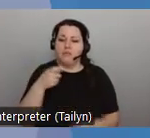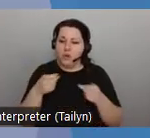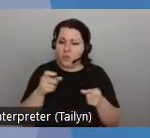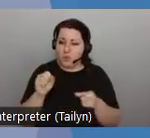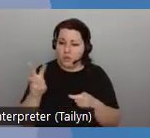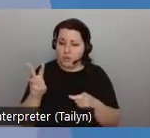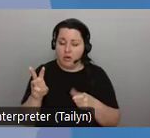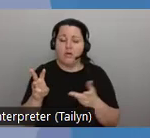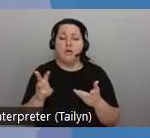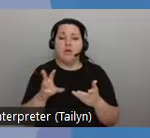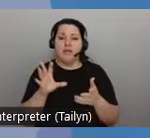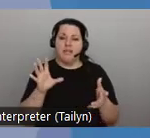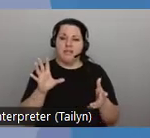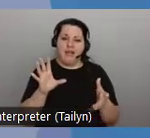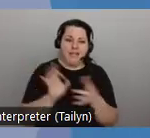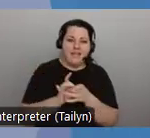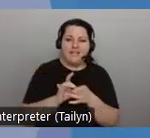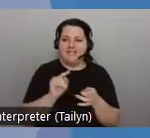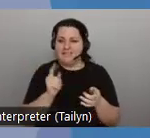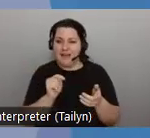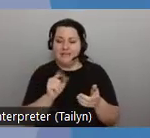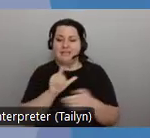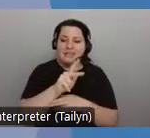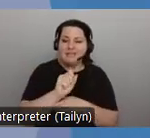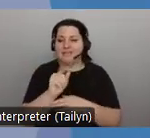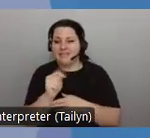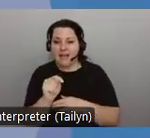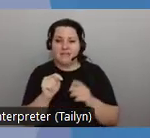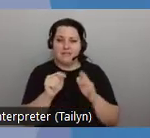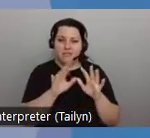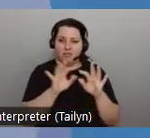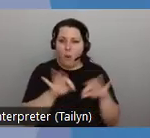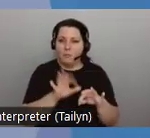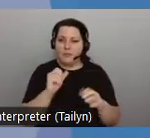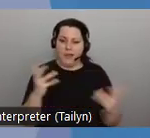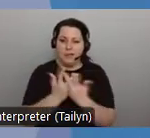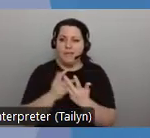scheme, such as using Dragon voice control software that links and texts and forms